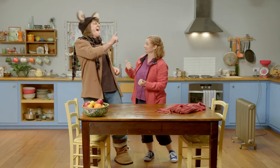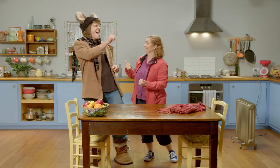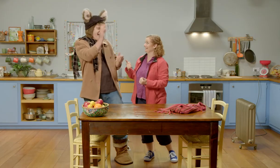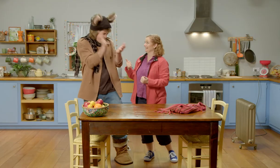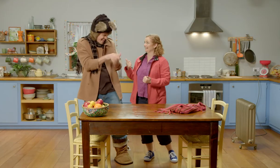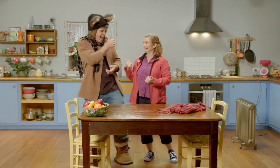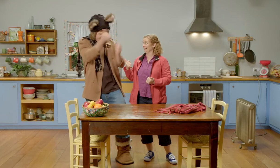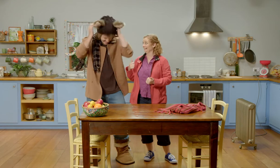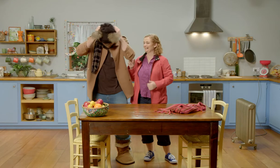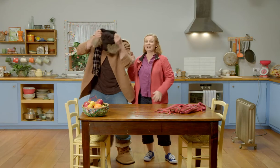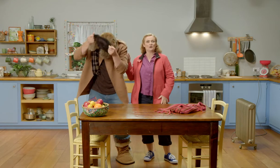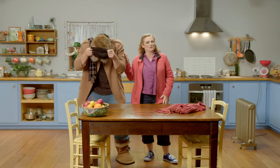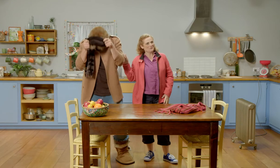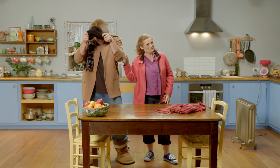Oh okay, good idea.